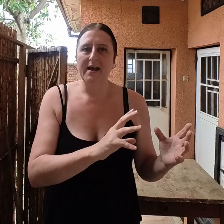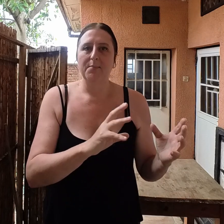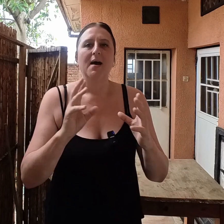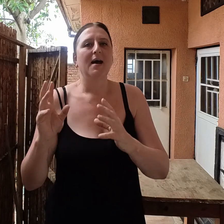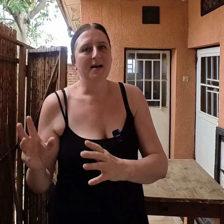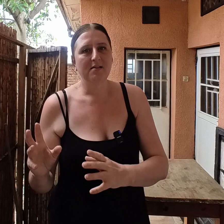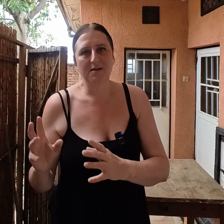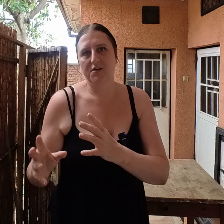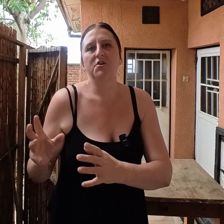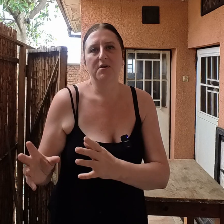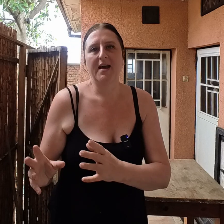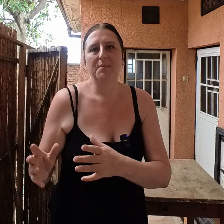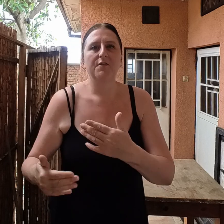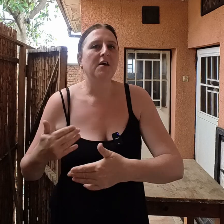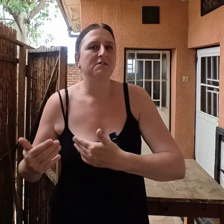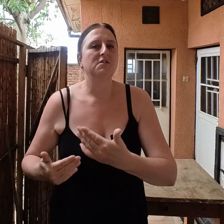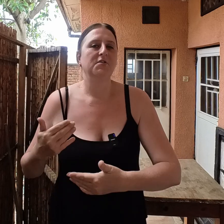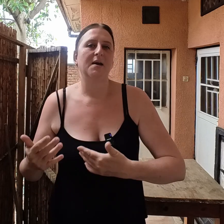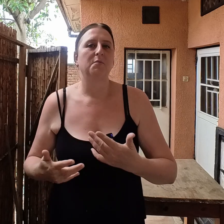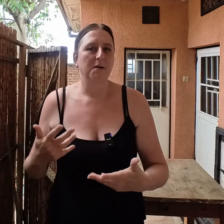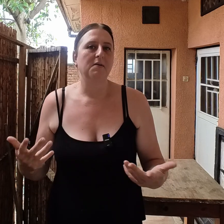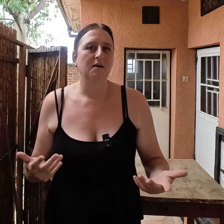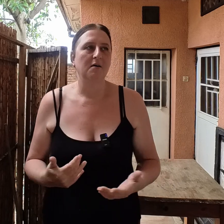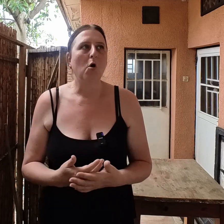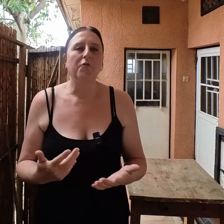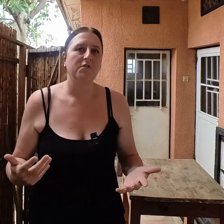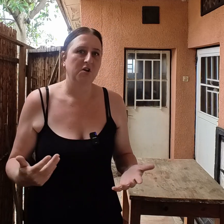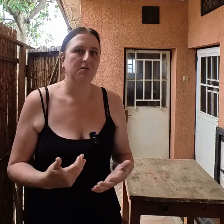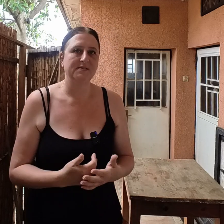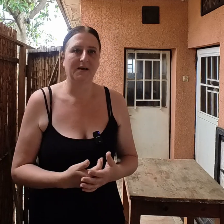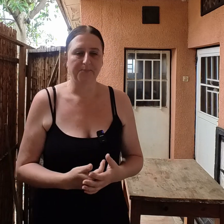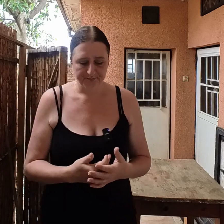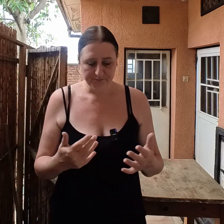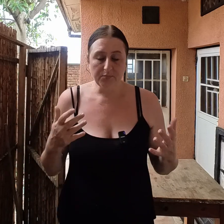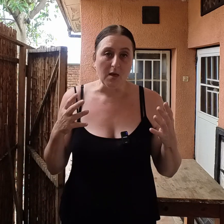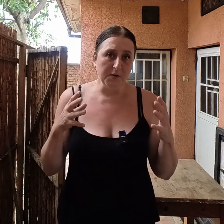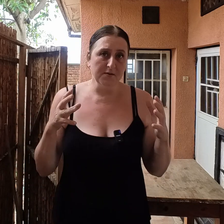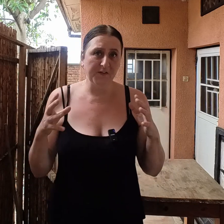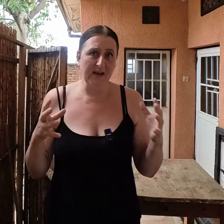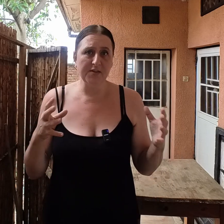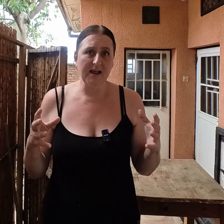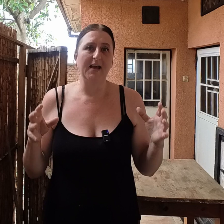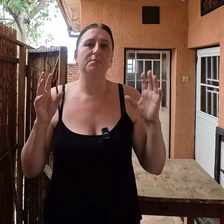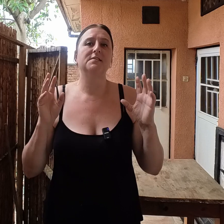name, and give the new name if there is a new name that people are often using. But for either name,